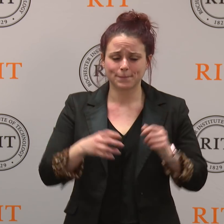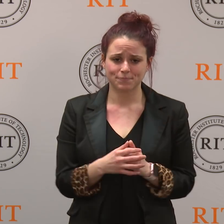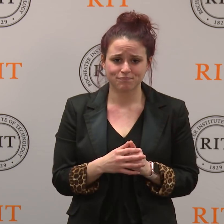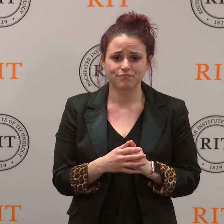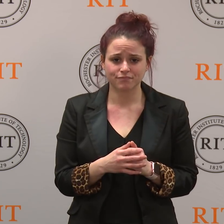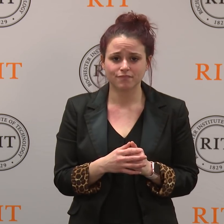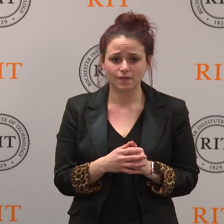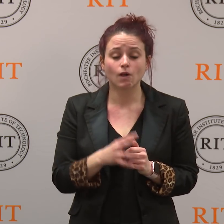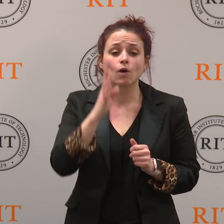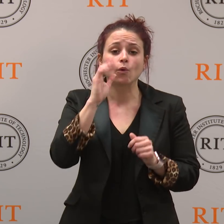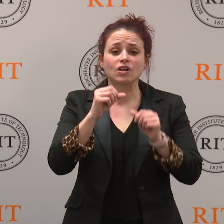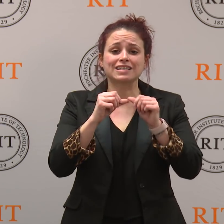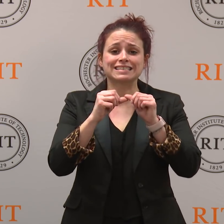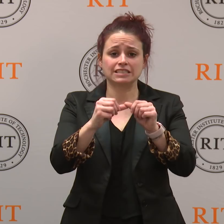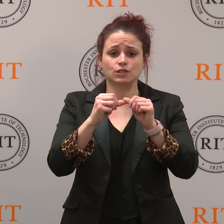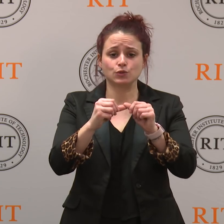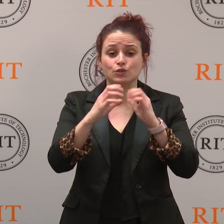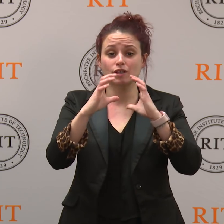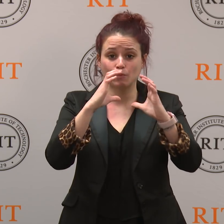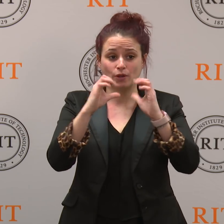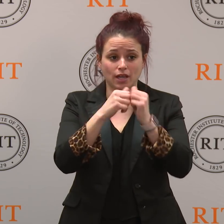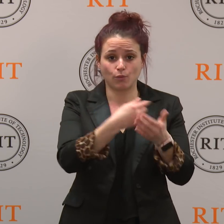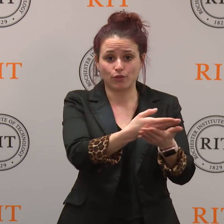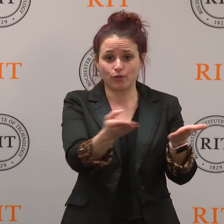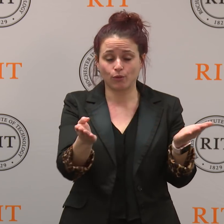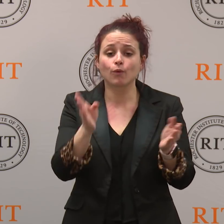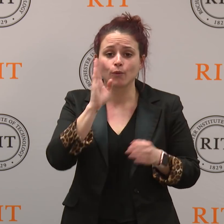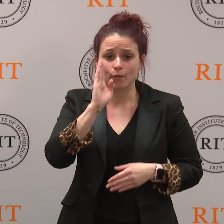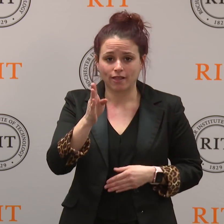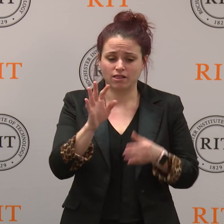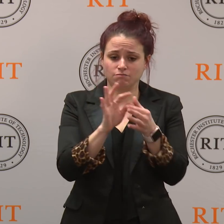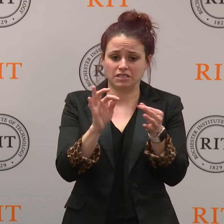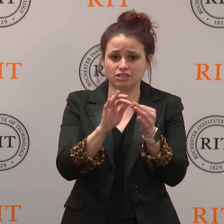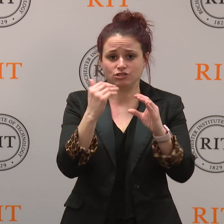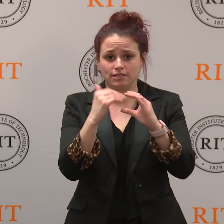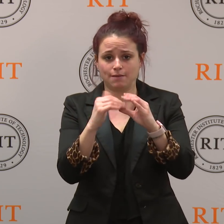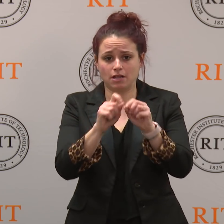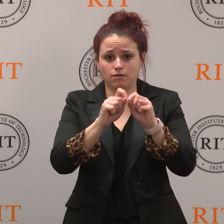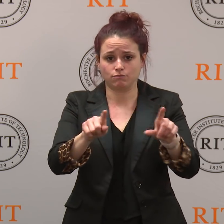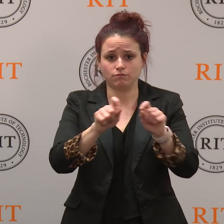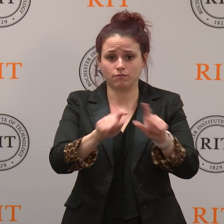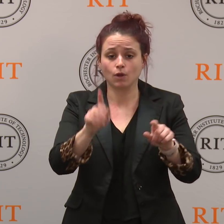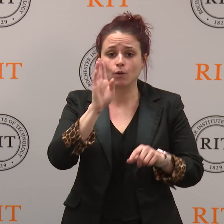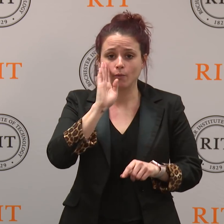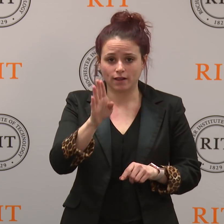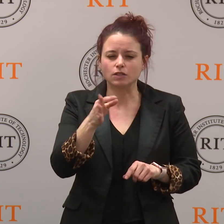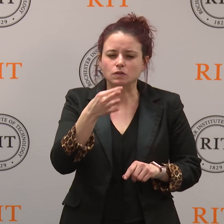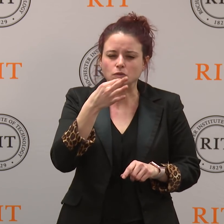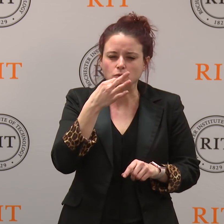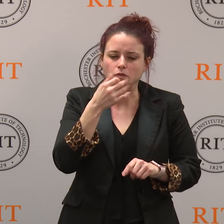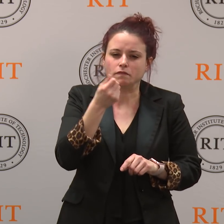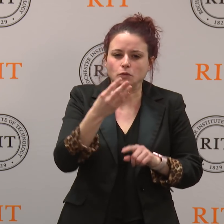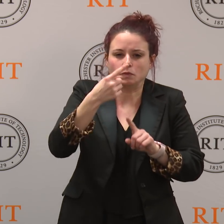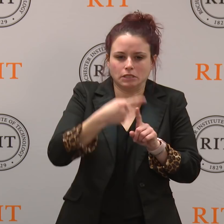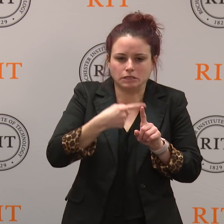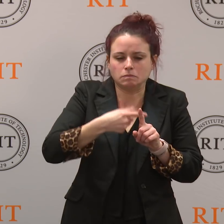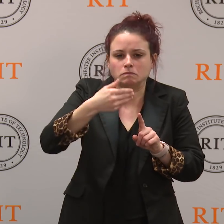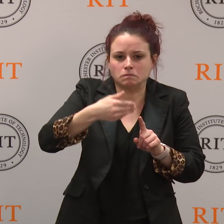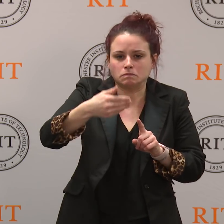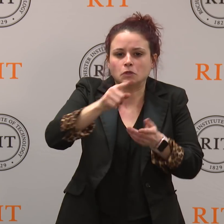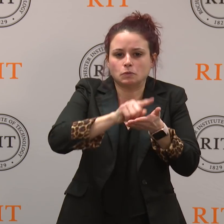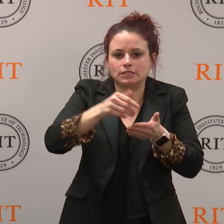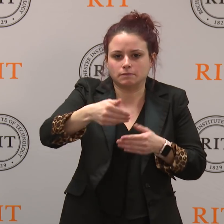we will continue to communicate frequently with you in the coming days and weeks ahead.